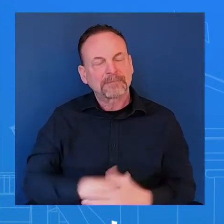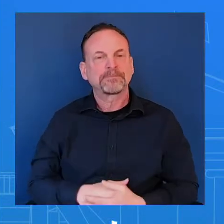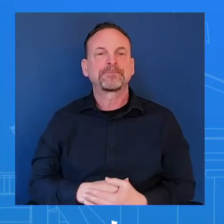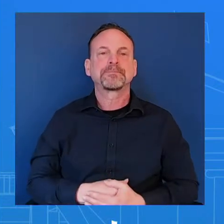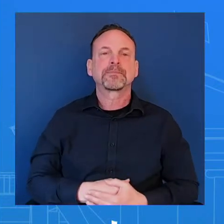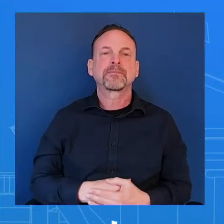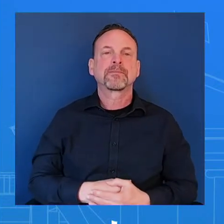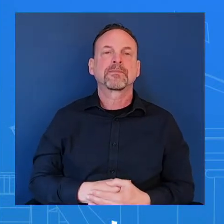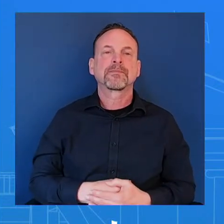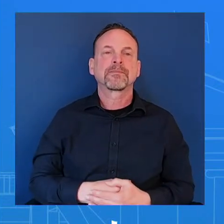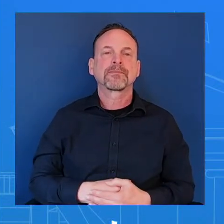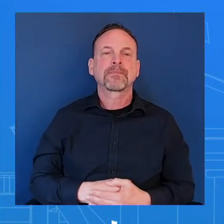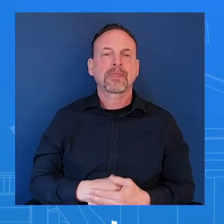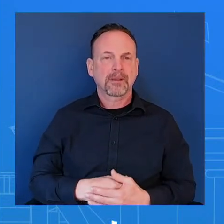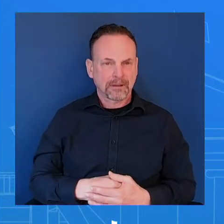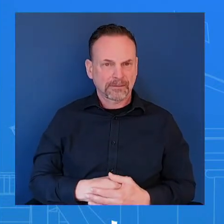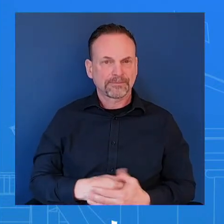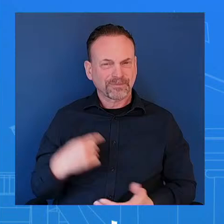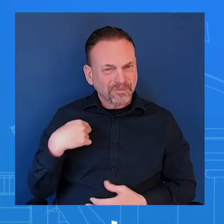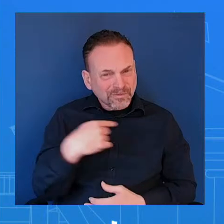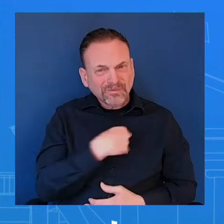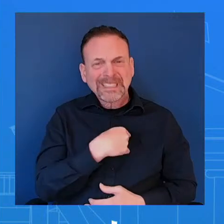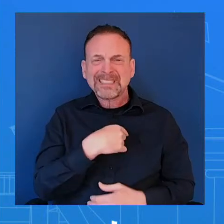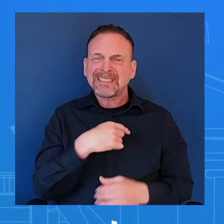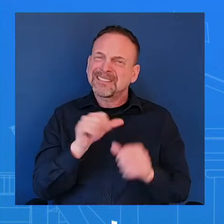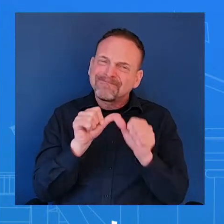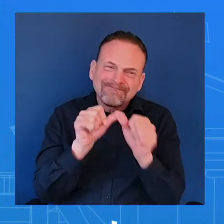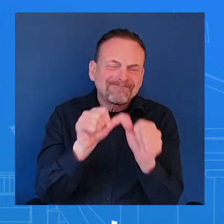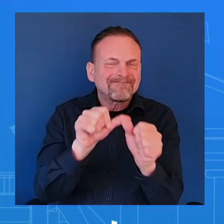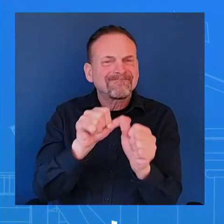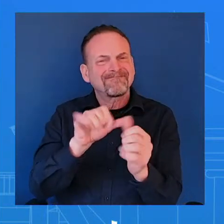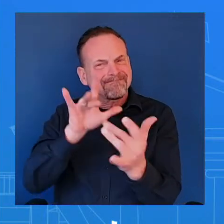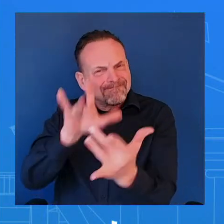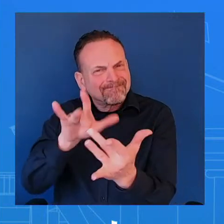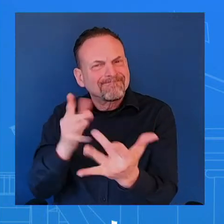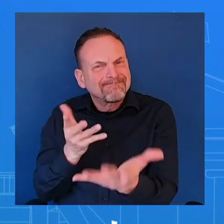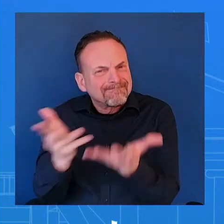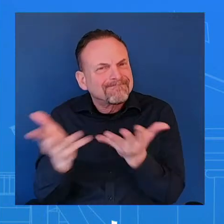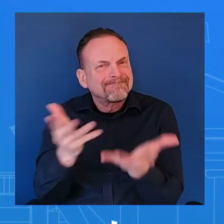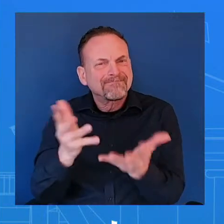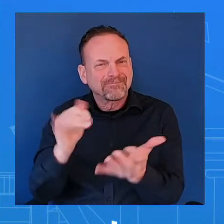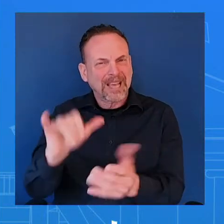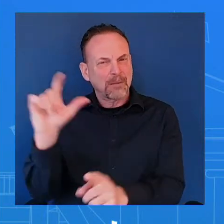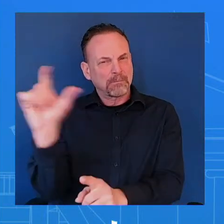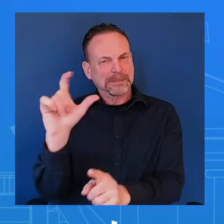As it relates to the -- the part of the question that you just asked me about a participant walking out,